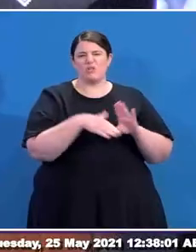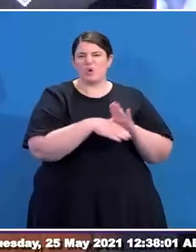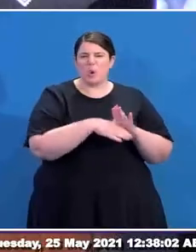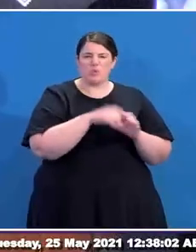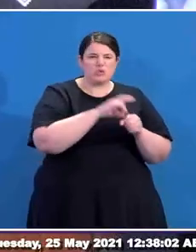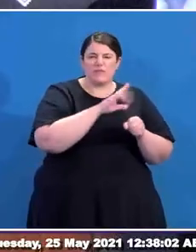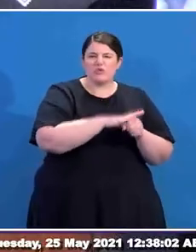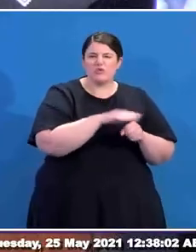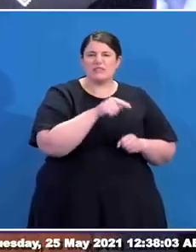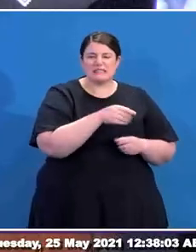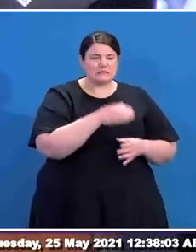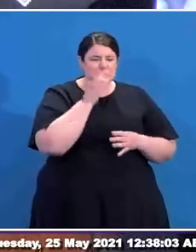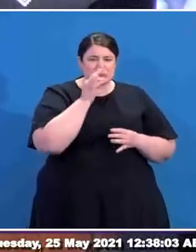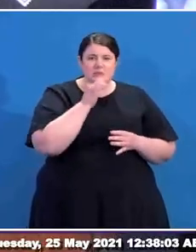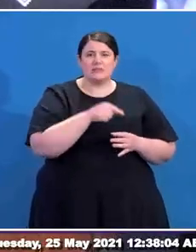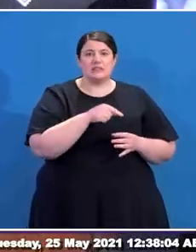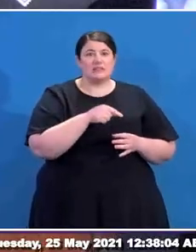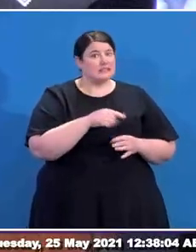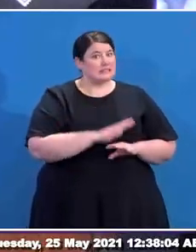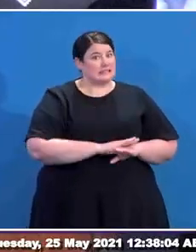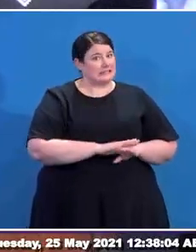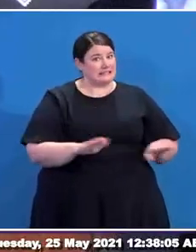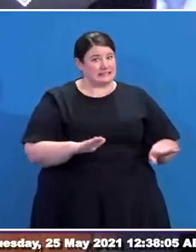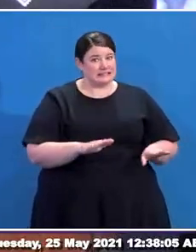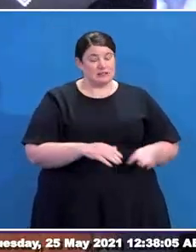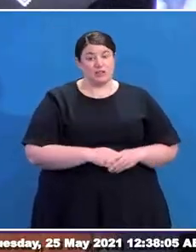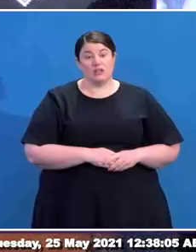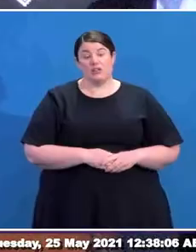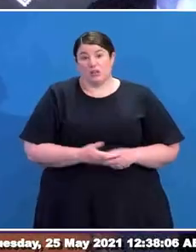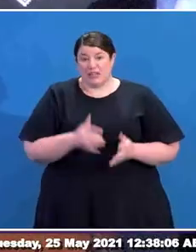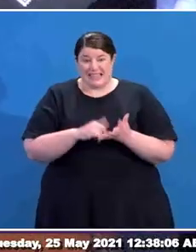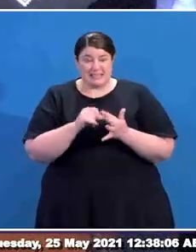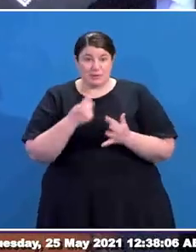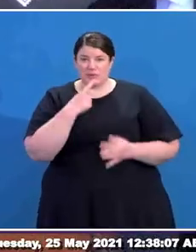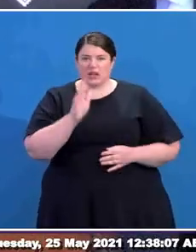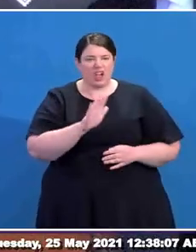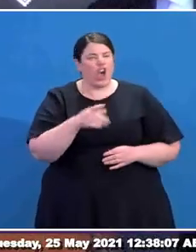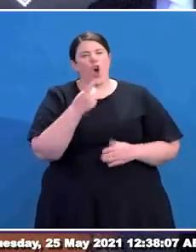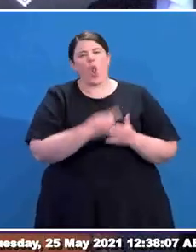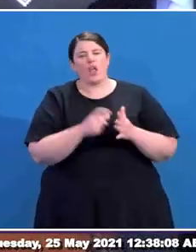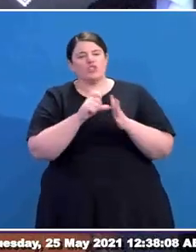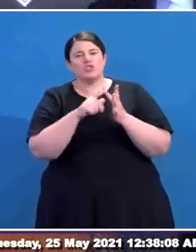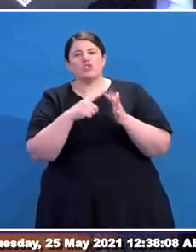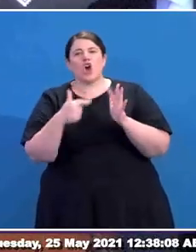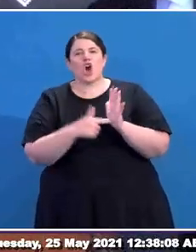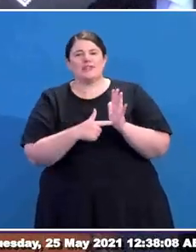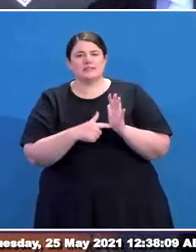Now, SP1 told you it was a Diet Coke. Yes. Can I just ask, do you mean that was the difference